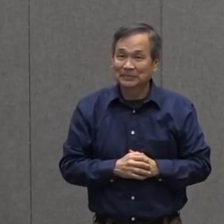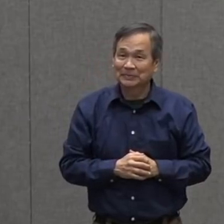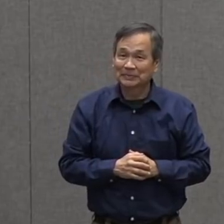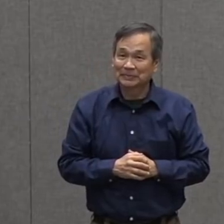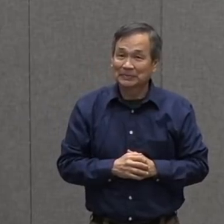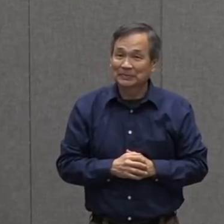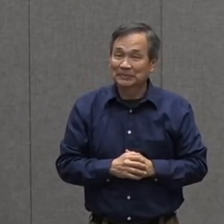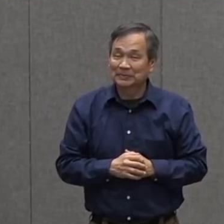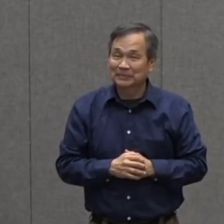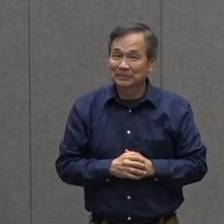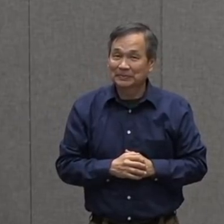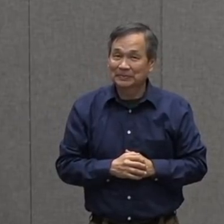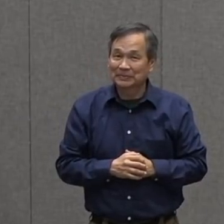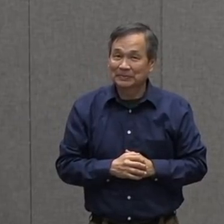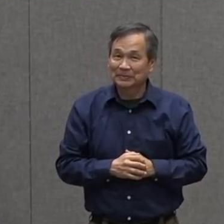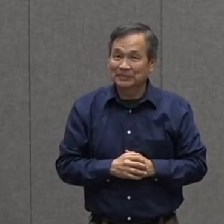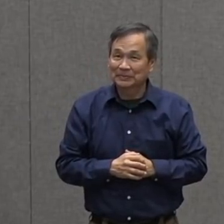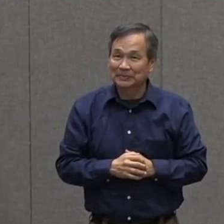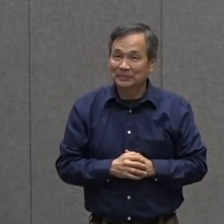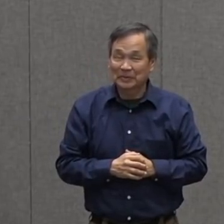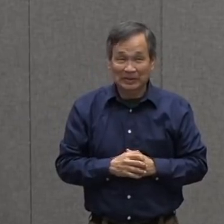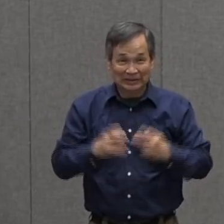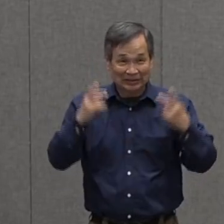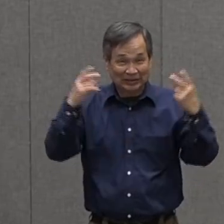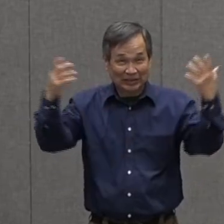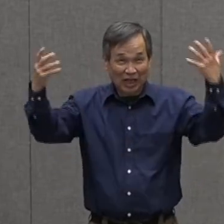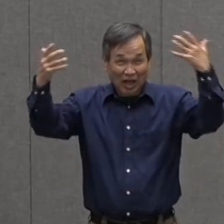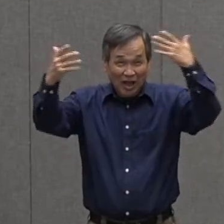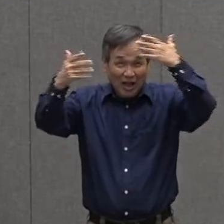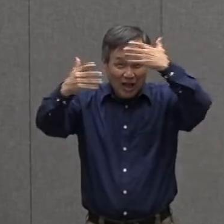Have you ever seen a big dark cloud like that?